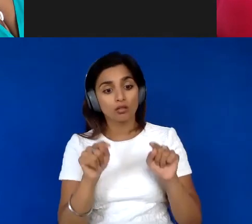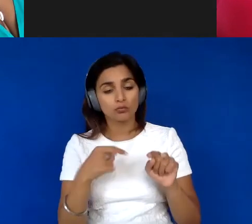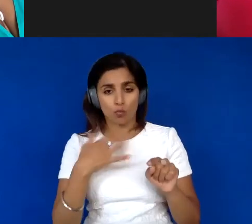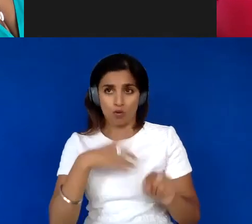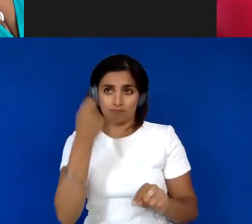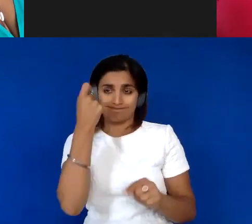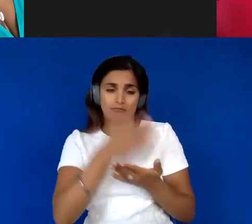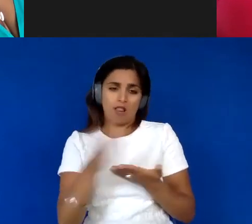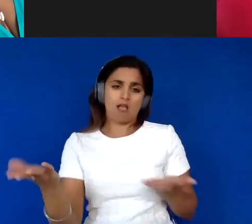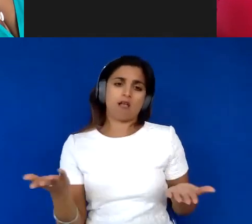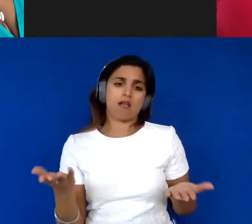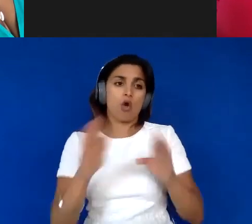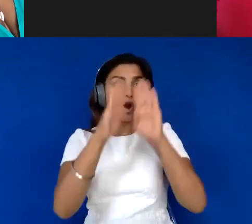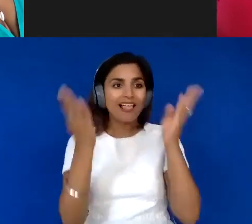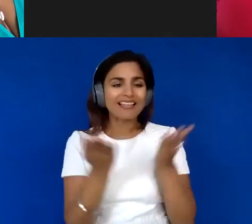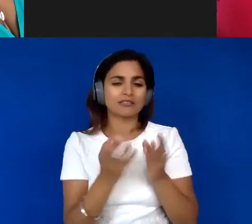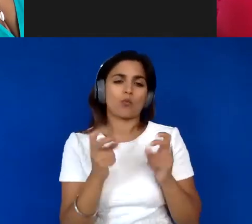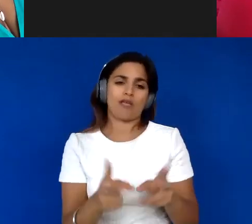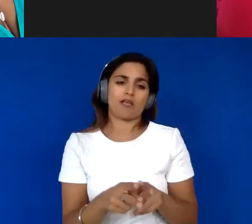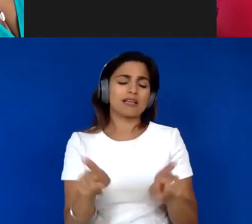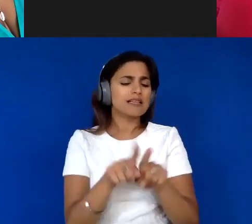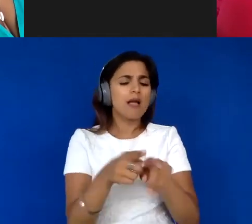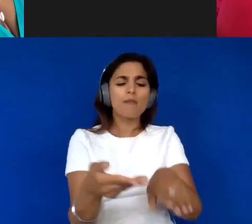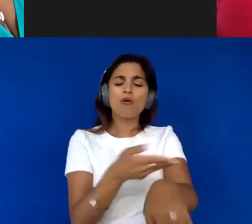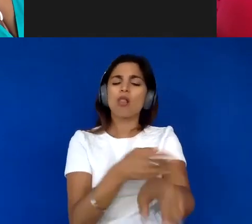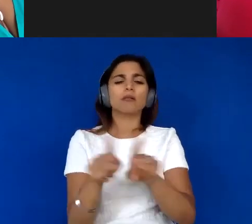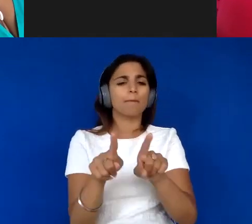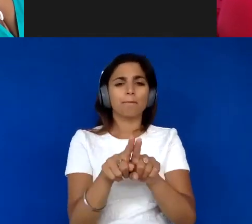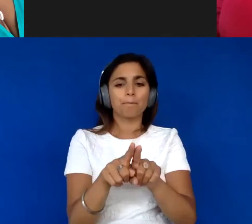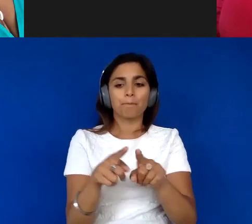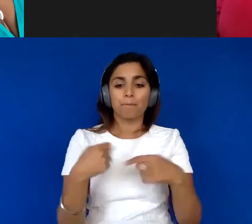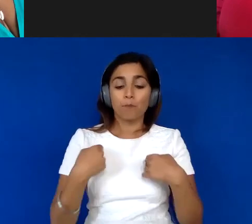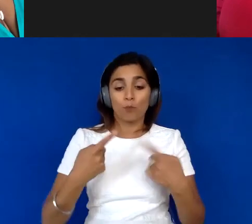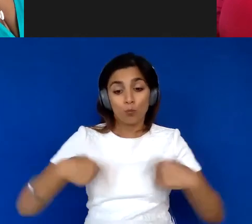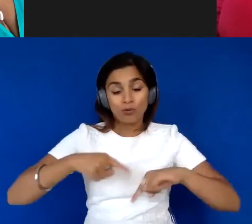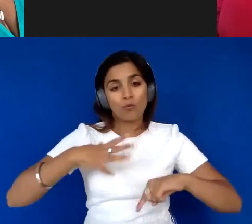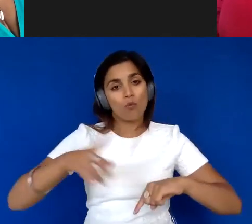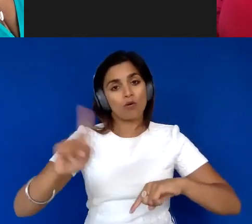earlier you know bringing, bringing together and what we would call Western